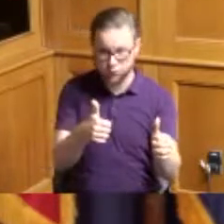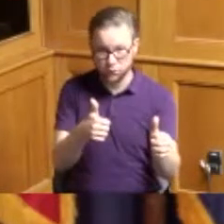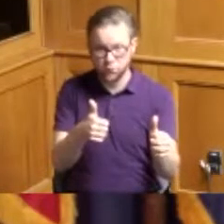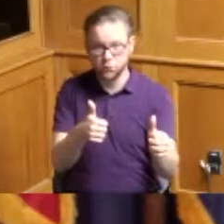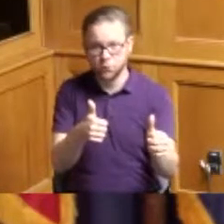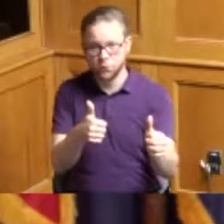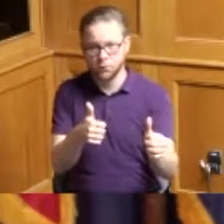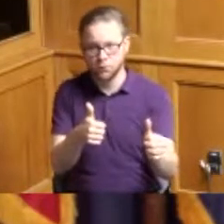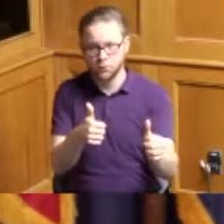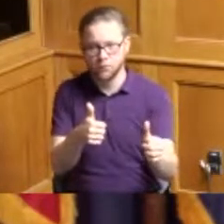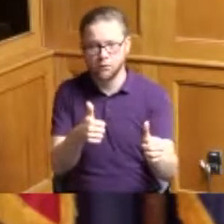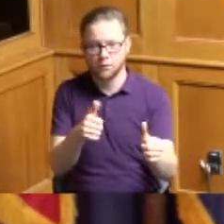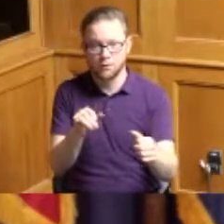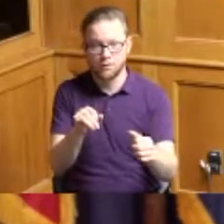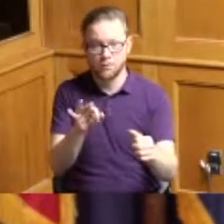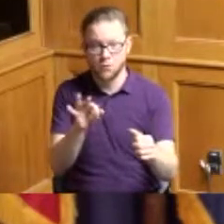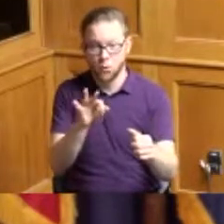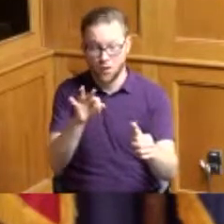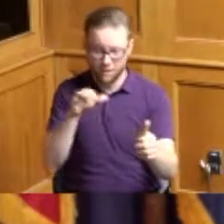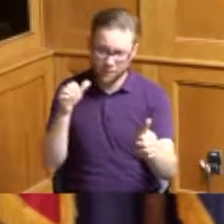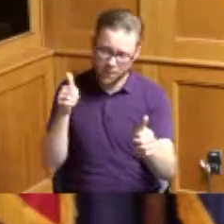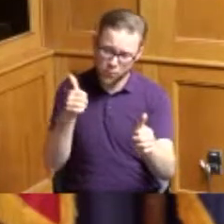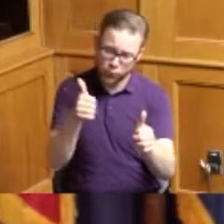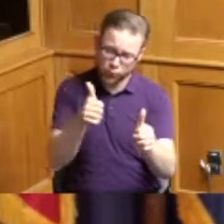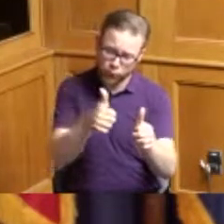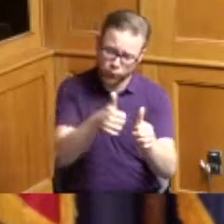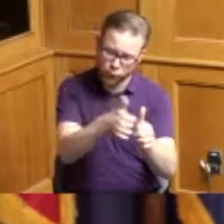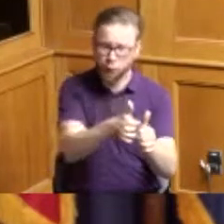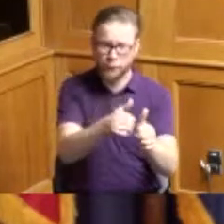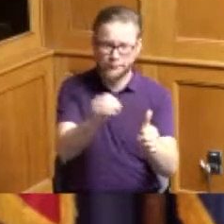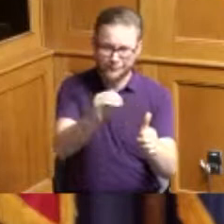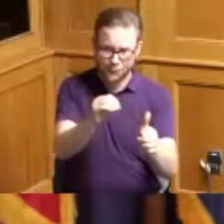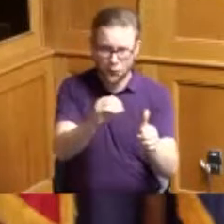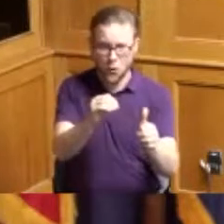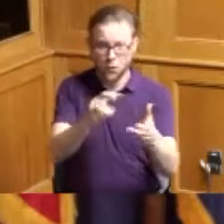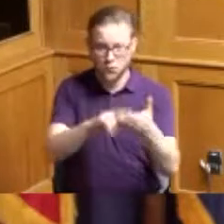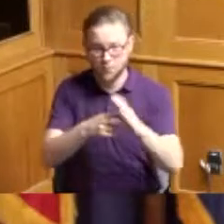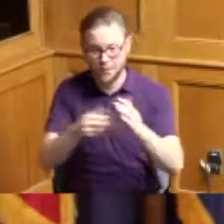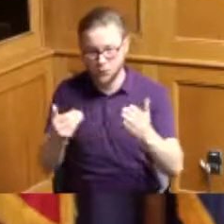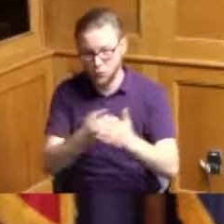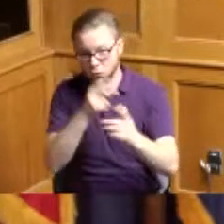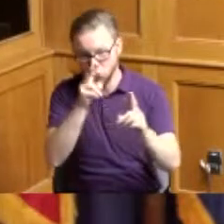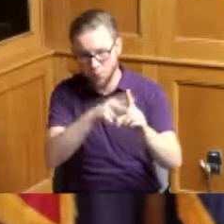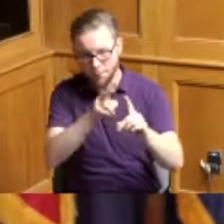I said if we could get to that zero so we can you know pull in new people would be great but I think